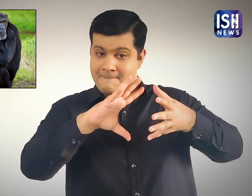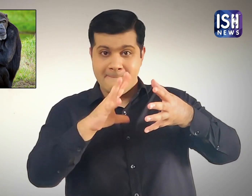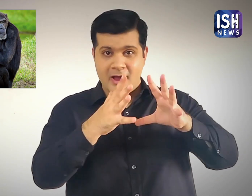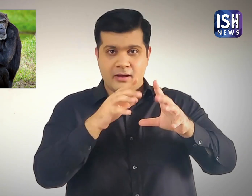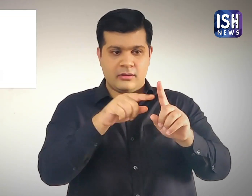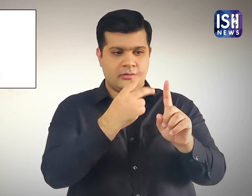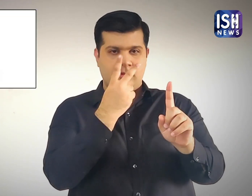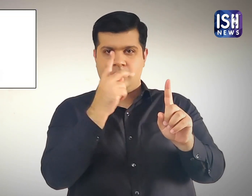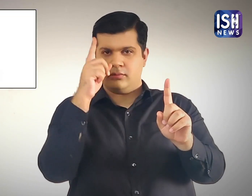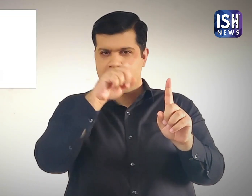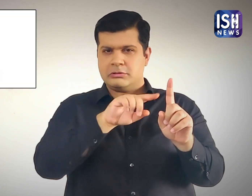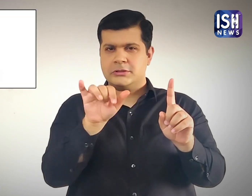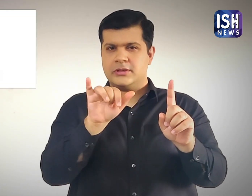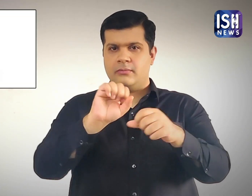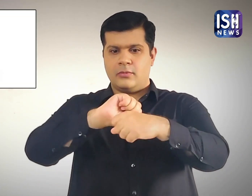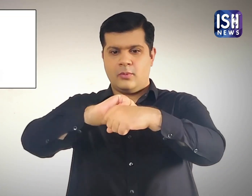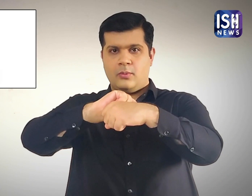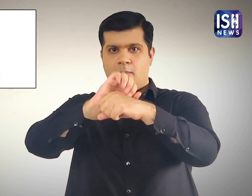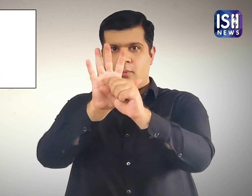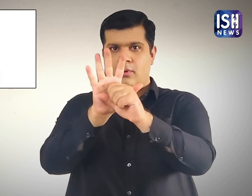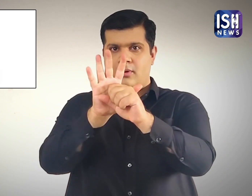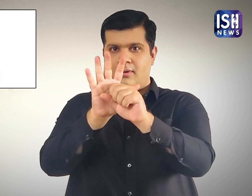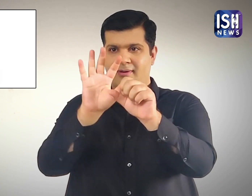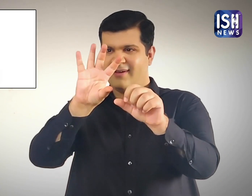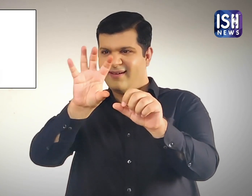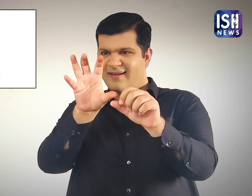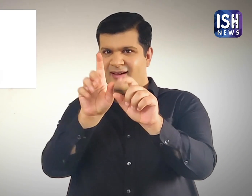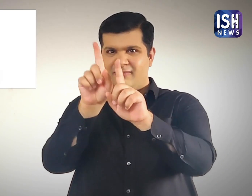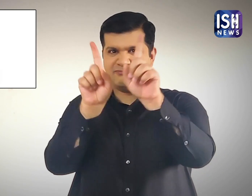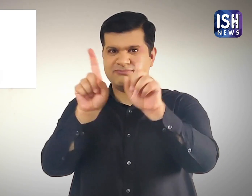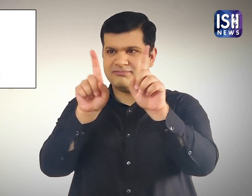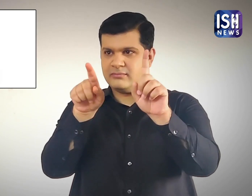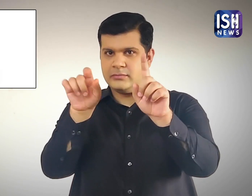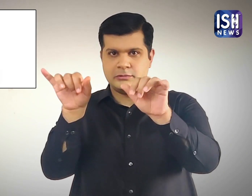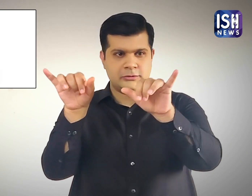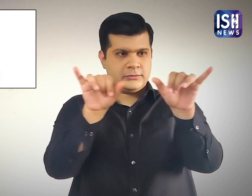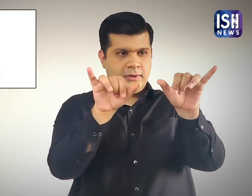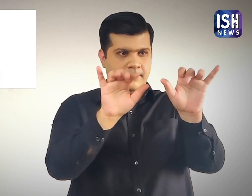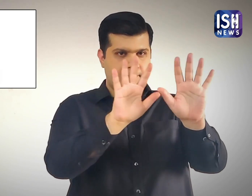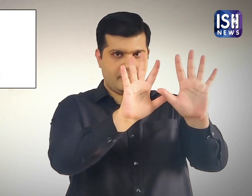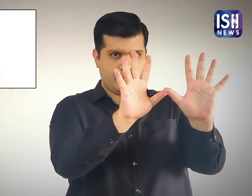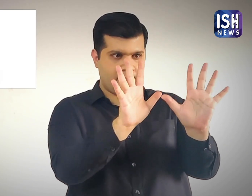It has been modified to look more like coronavirus.